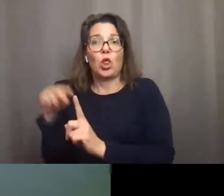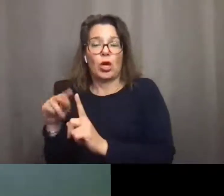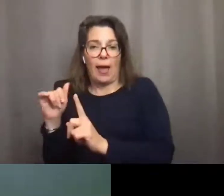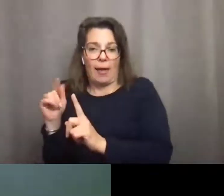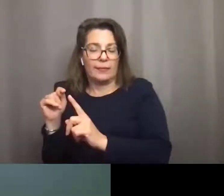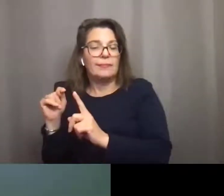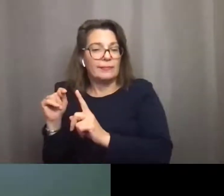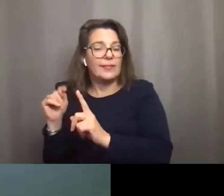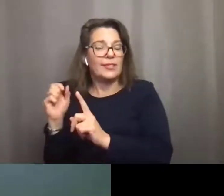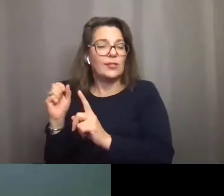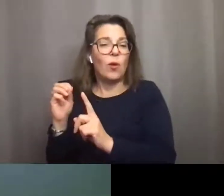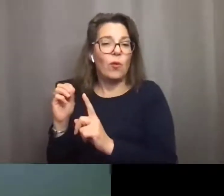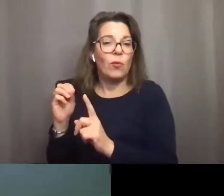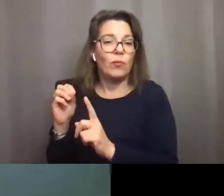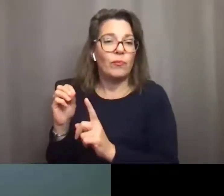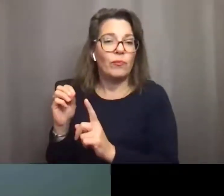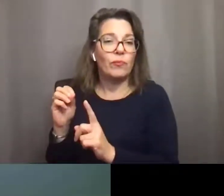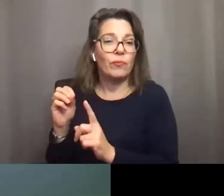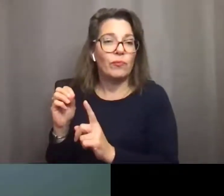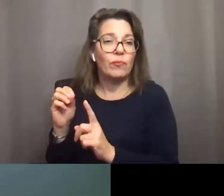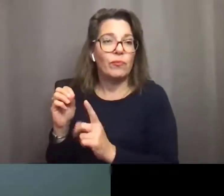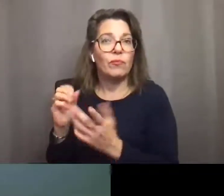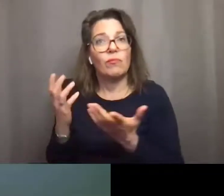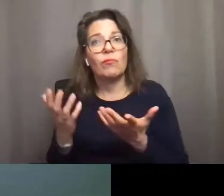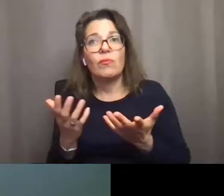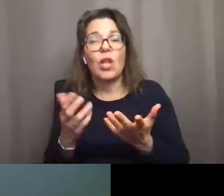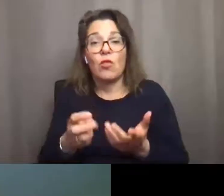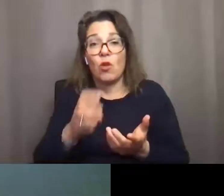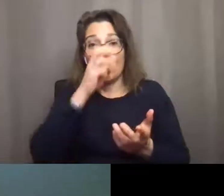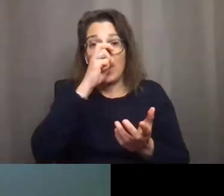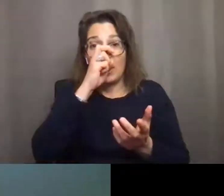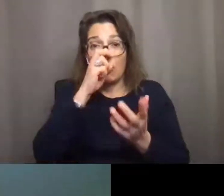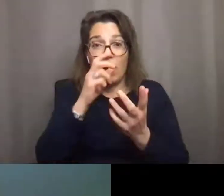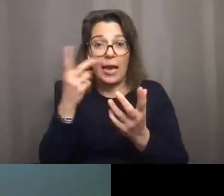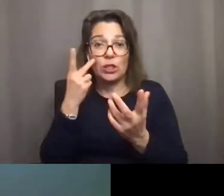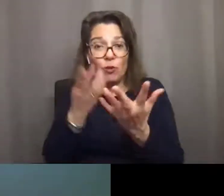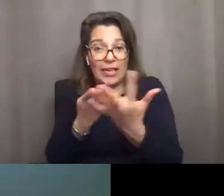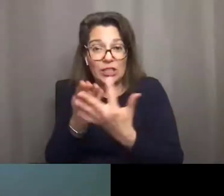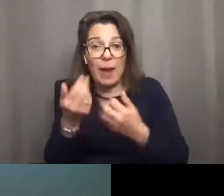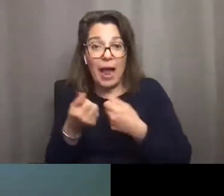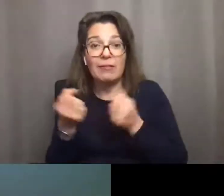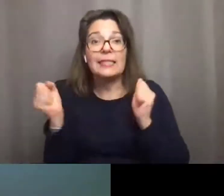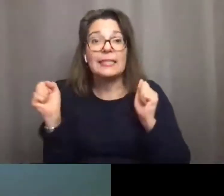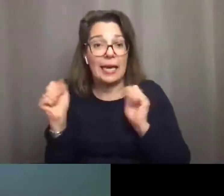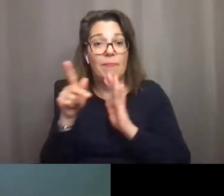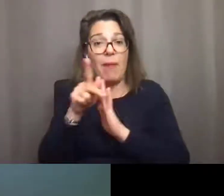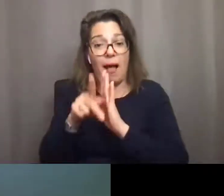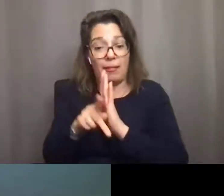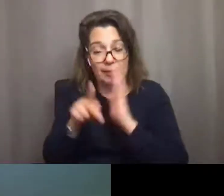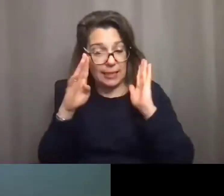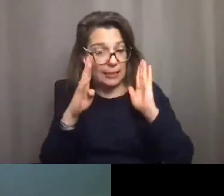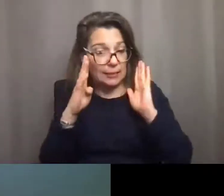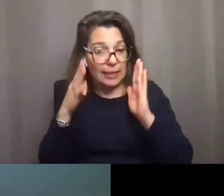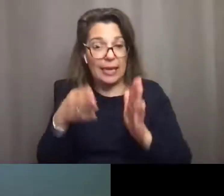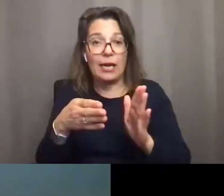So really the rigor and transparency policy is really geared towards research